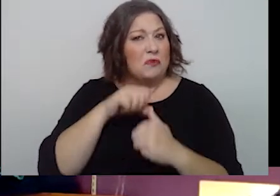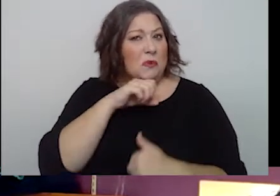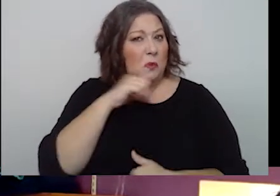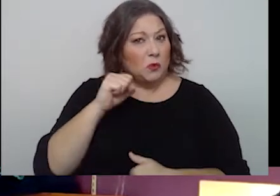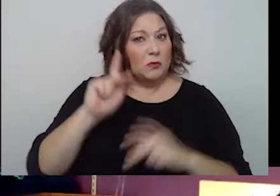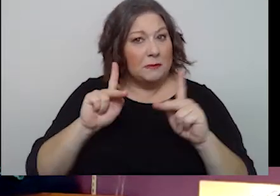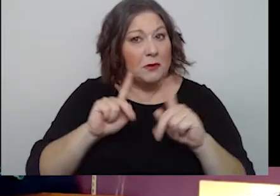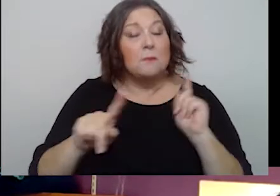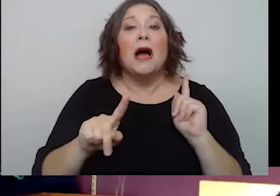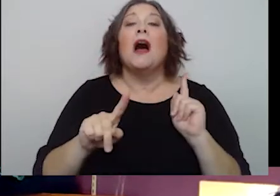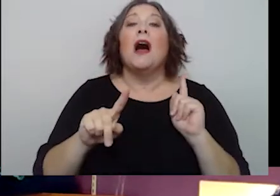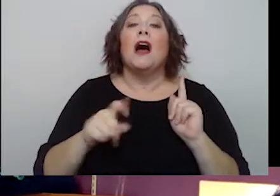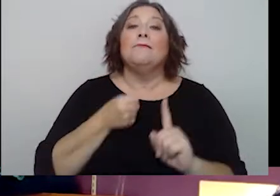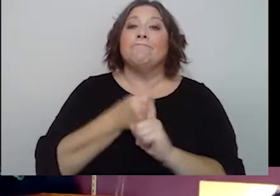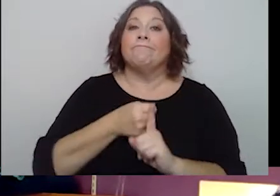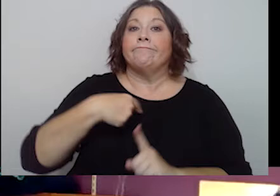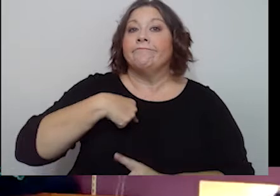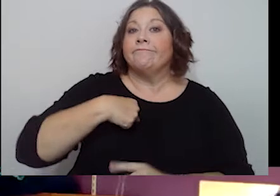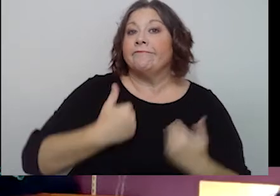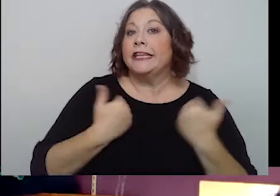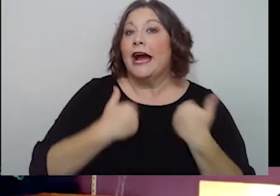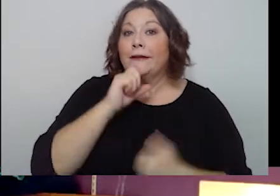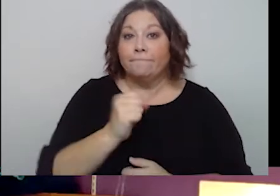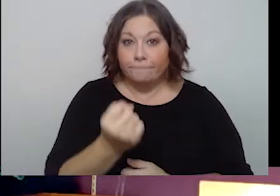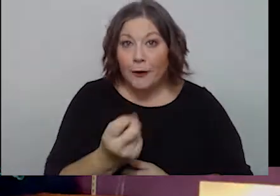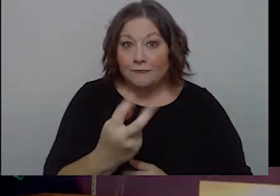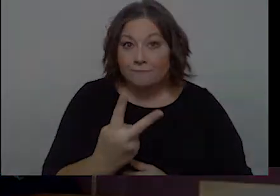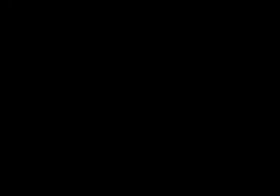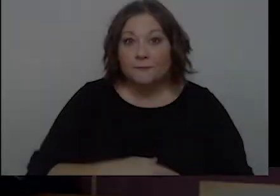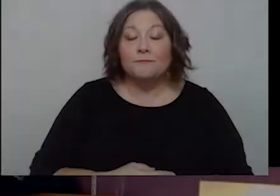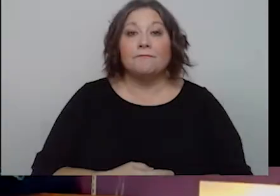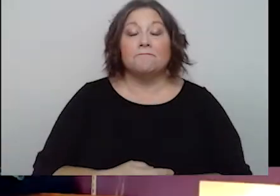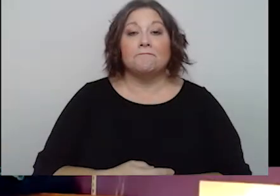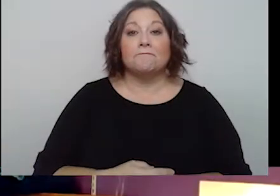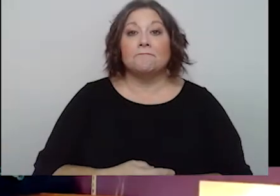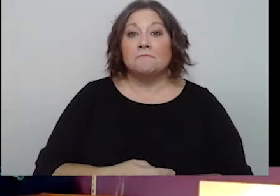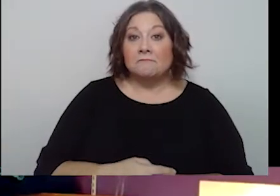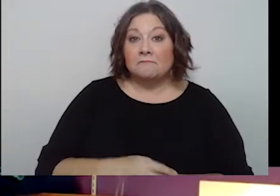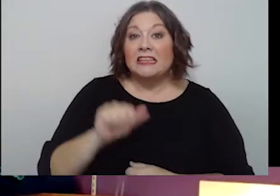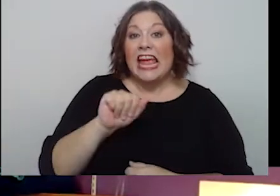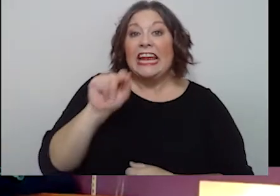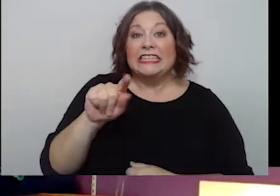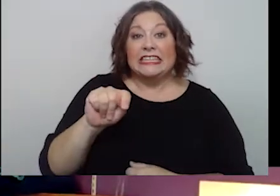but I acquired it at a very young age -- about like 12 years old. The AT has been a lot of help for me.